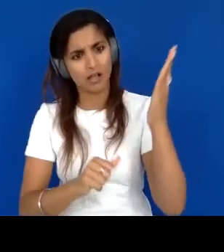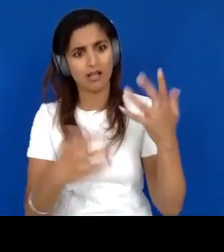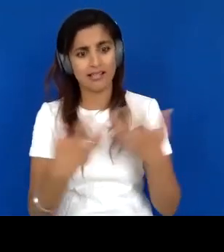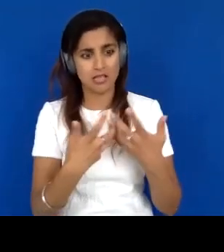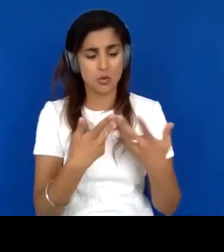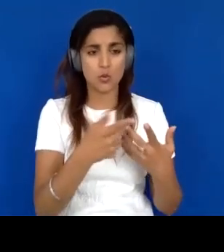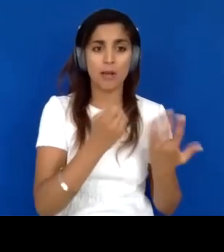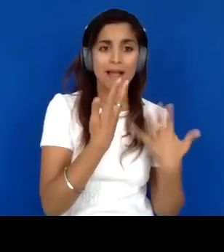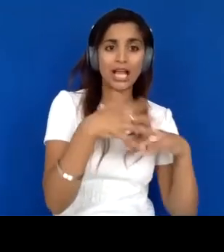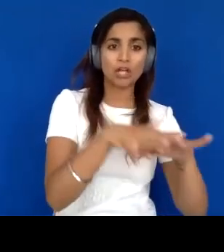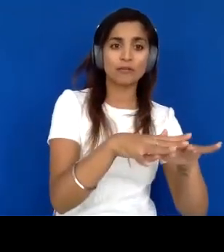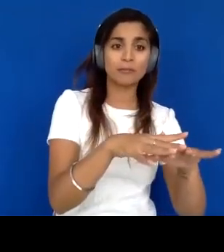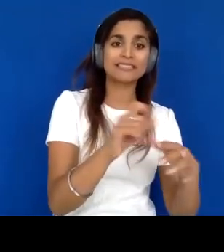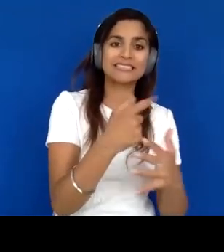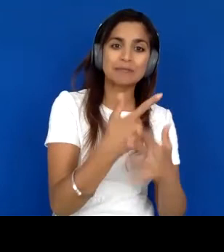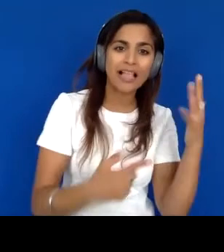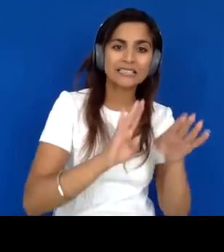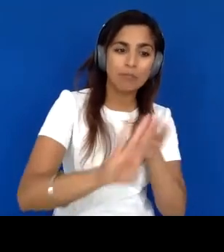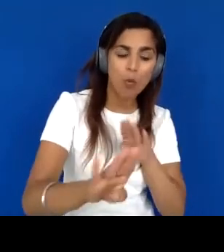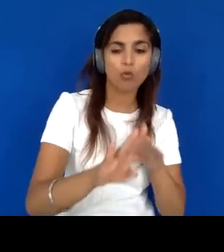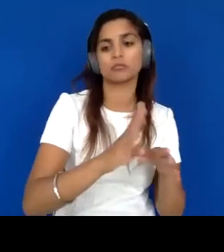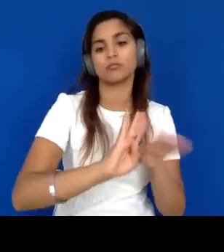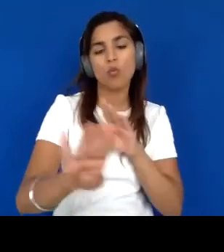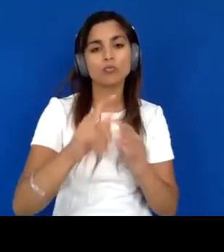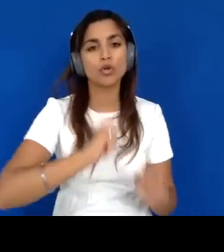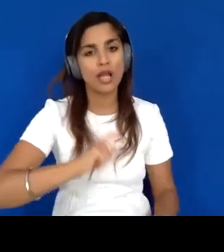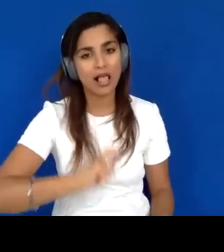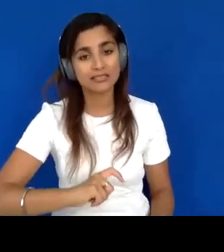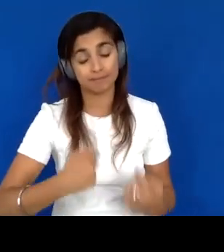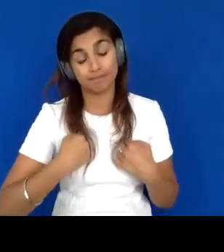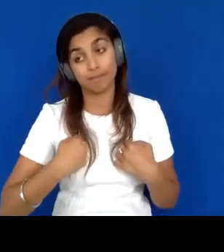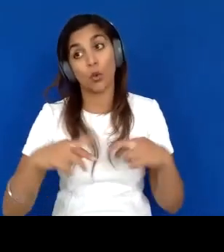personalities my hopes are therefore that by highlighting some of the current